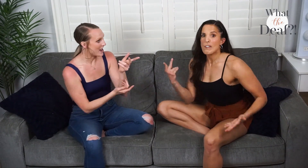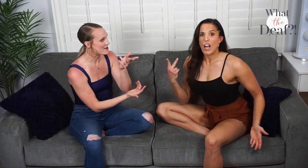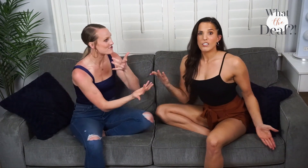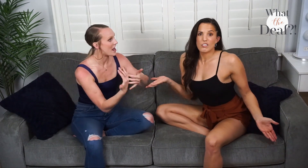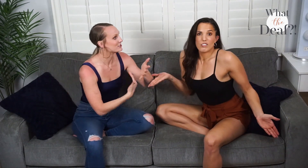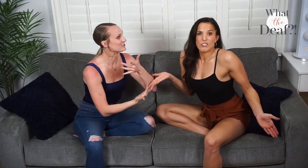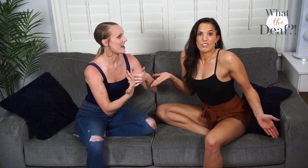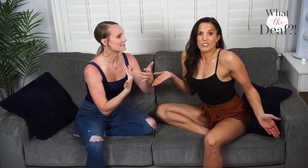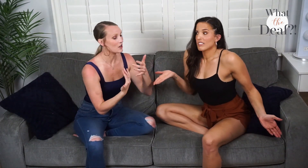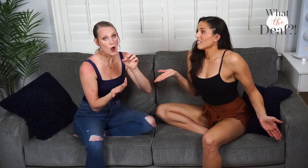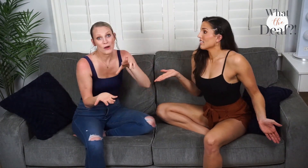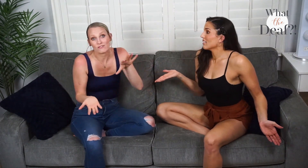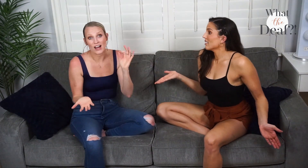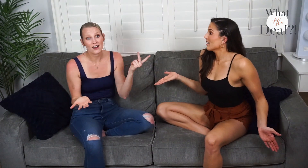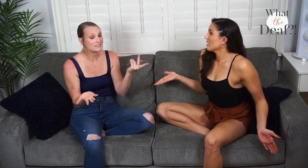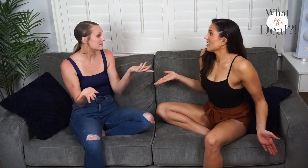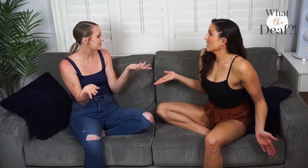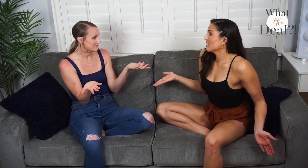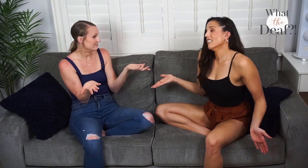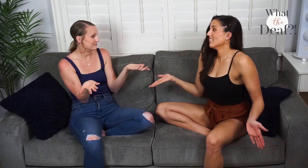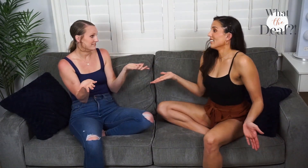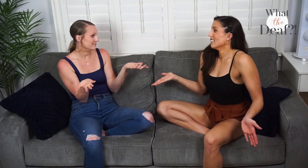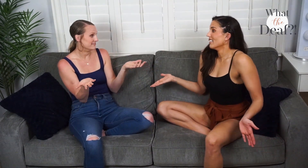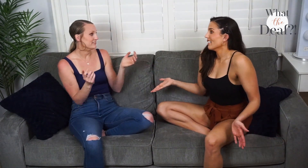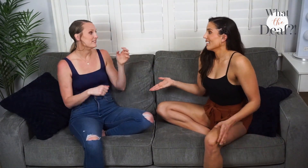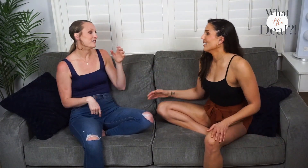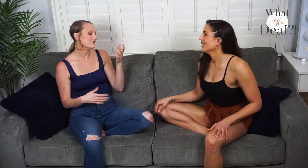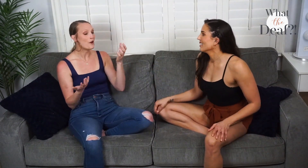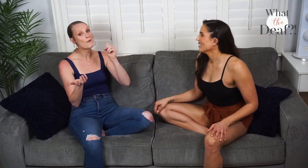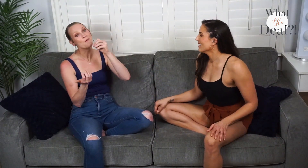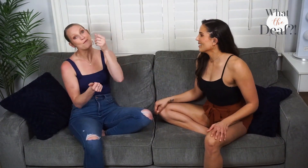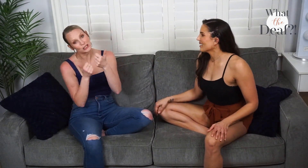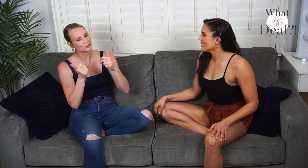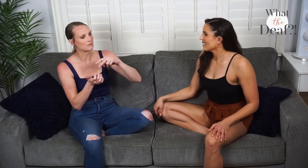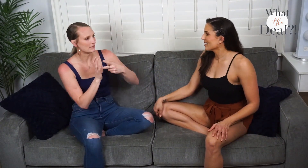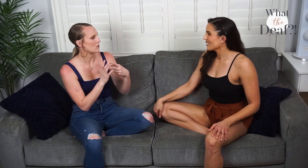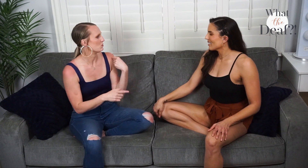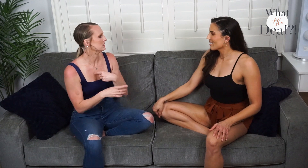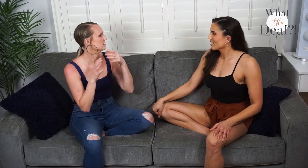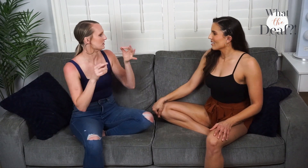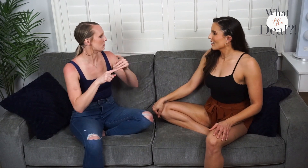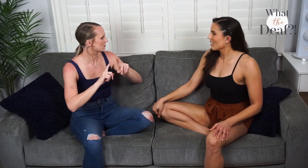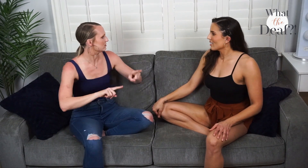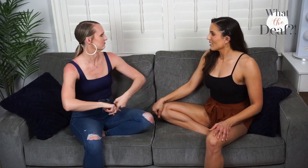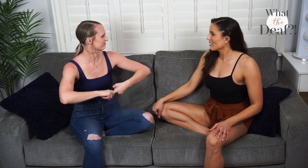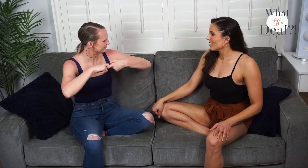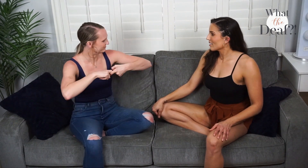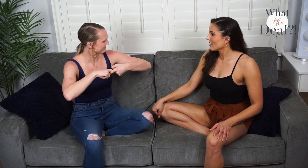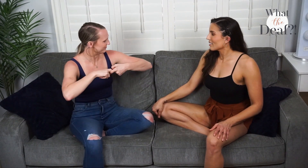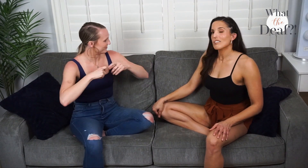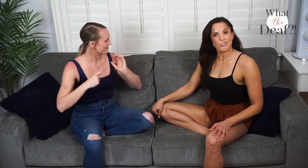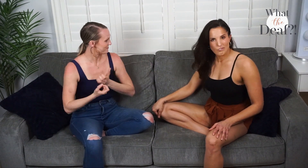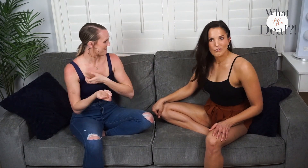Meet us! - Interact, or find us. So, which means we have decided to put a pause